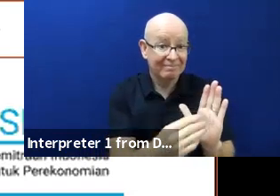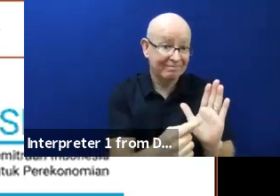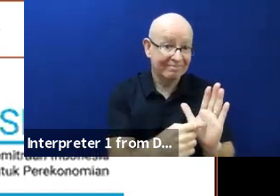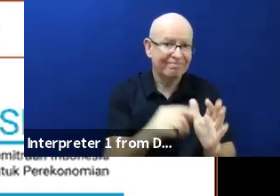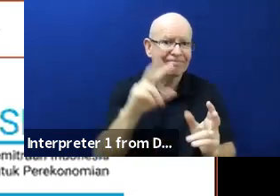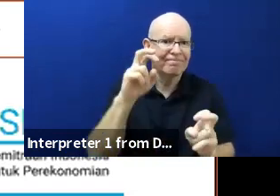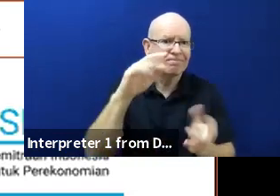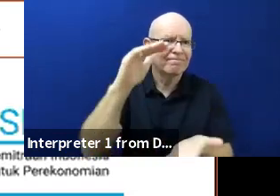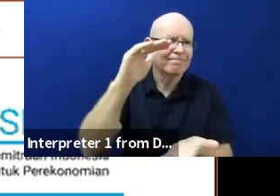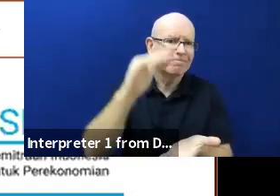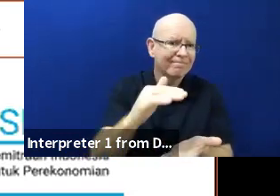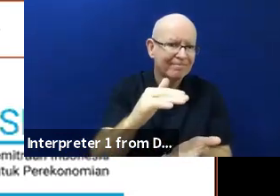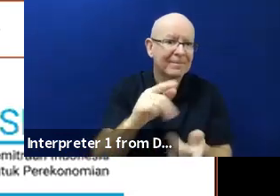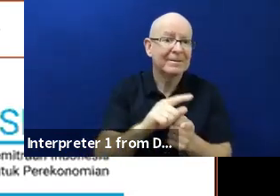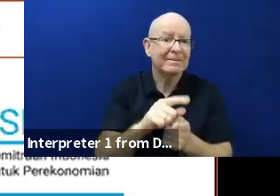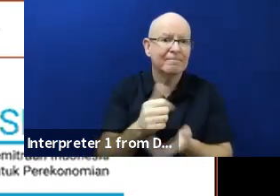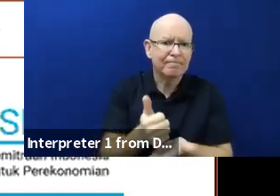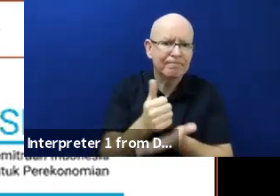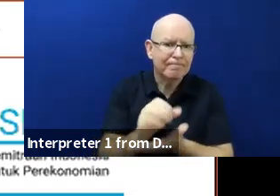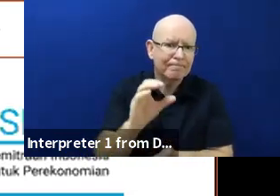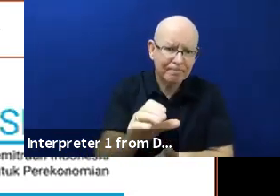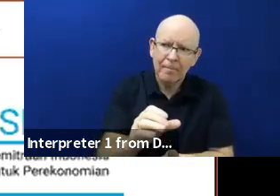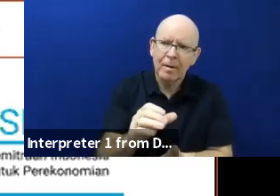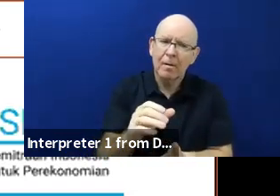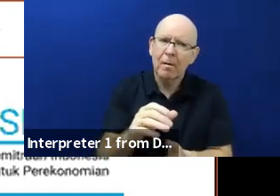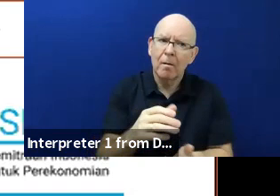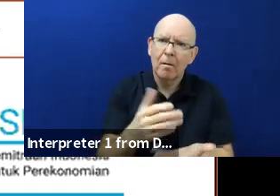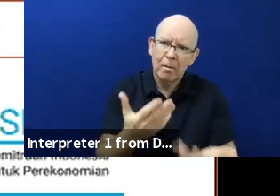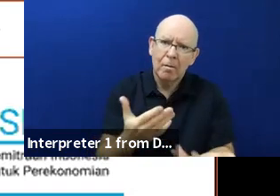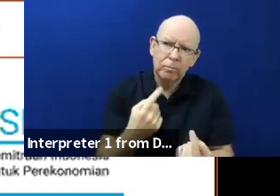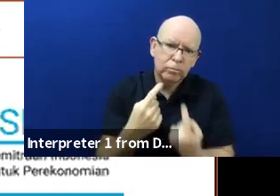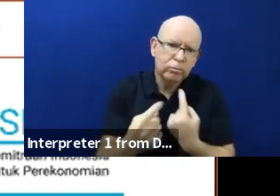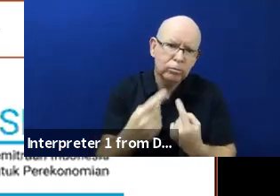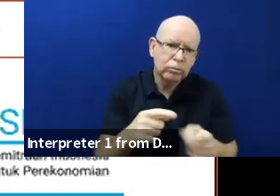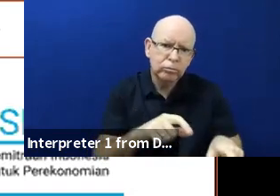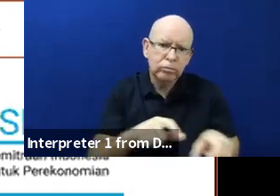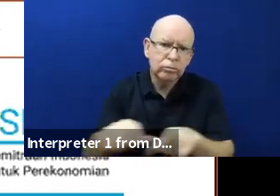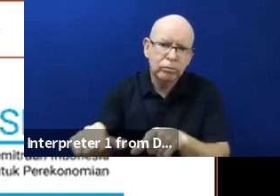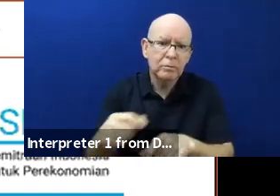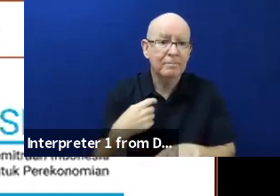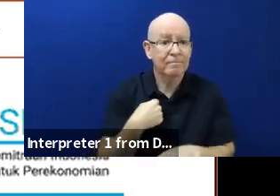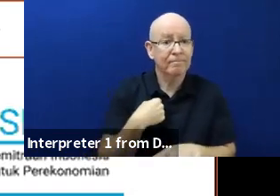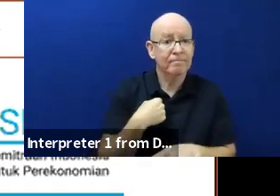identifying options for concessions which is going be the crux of my discussion today. And